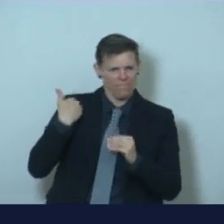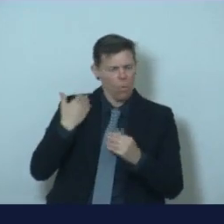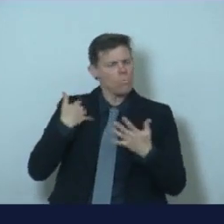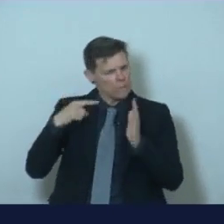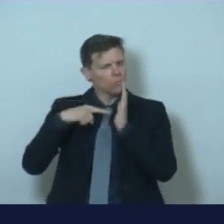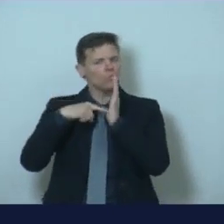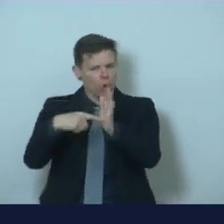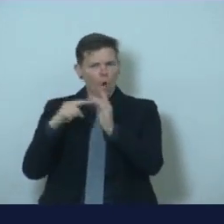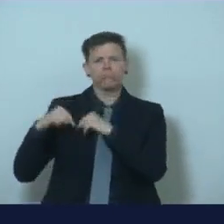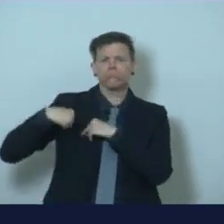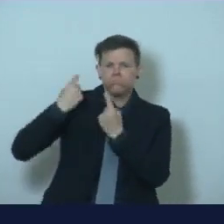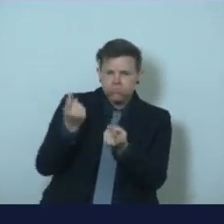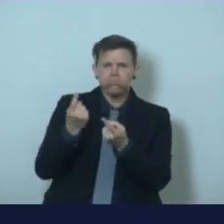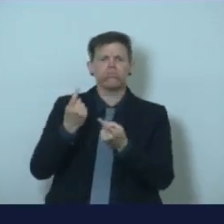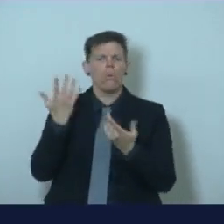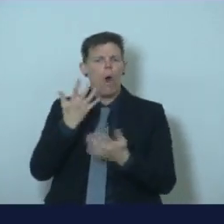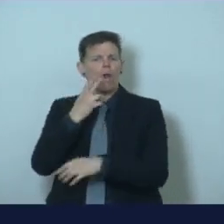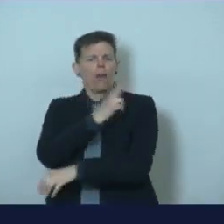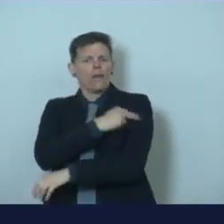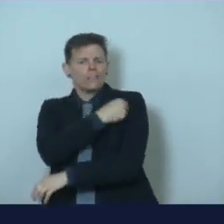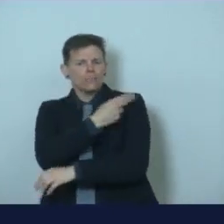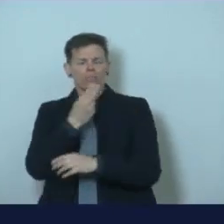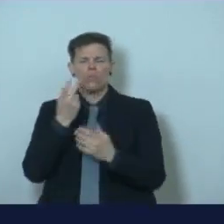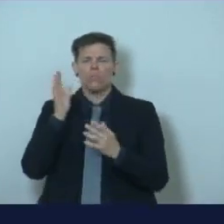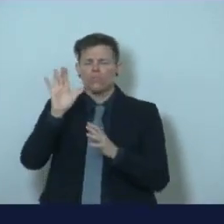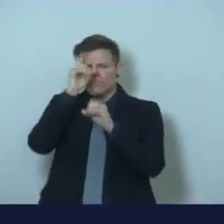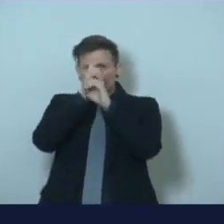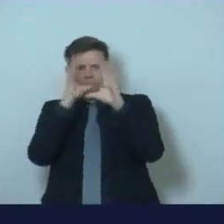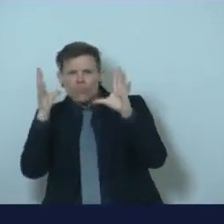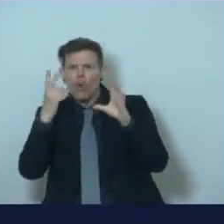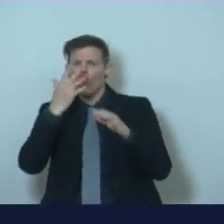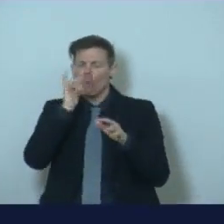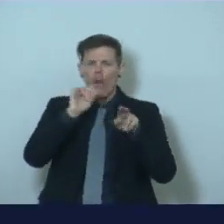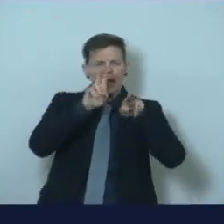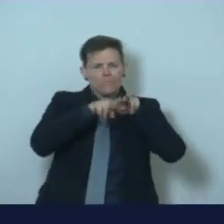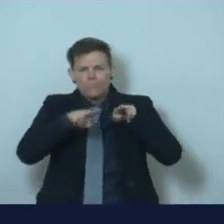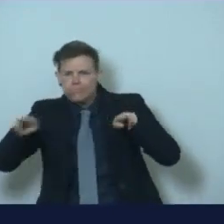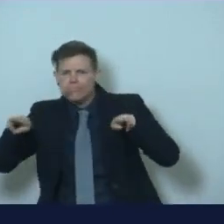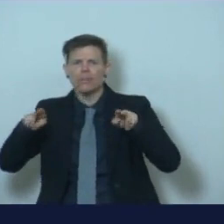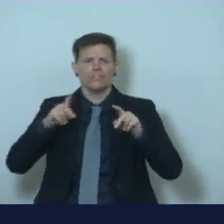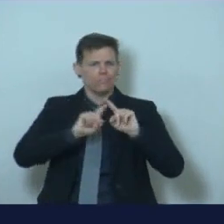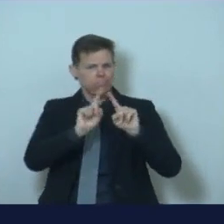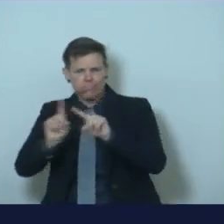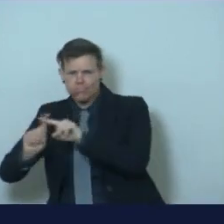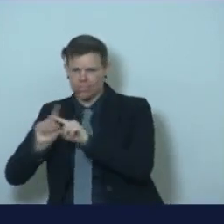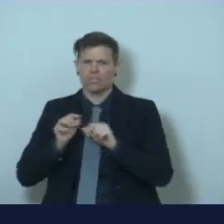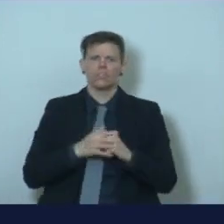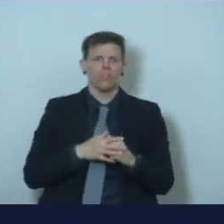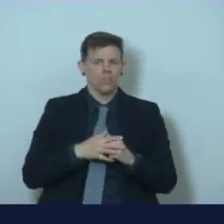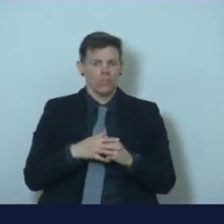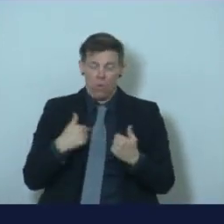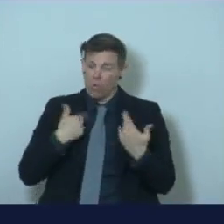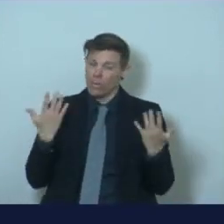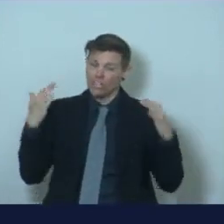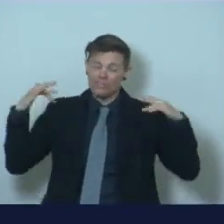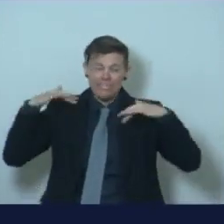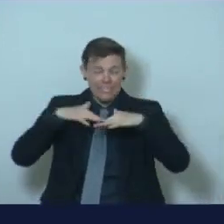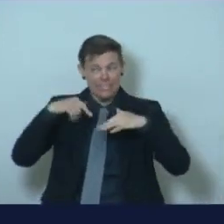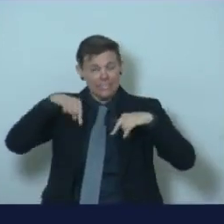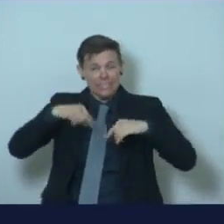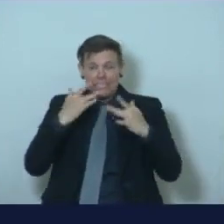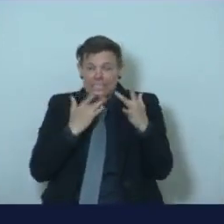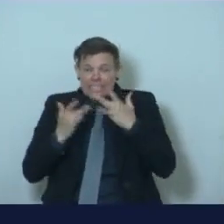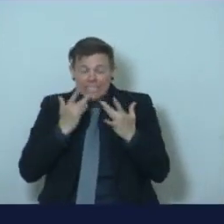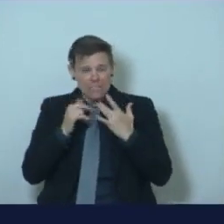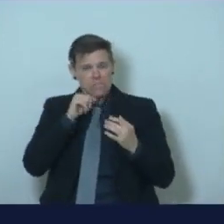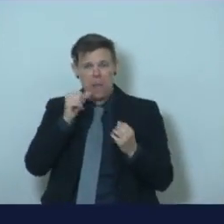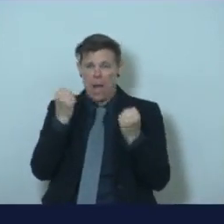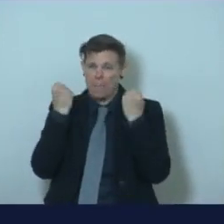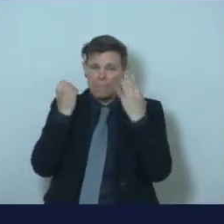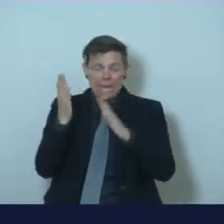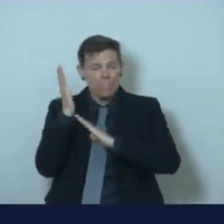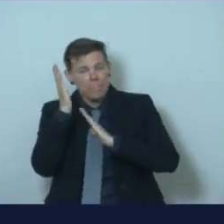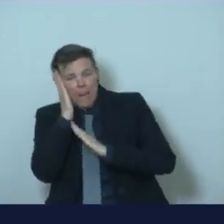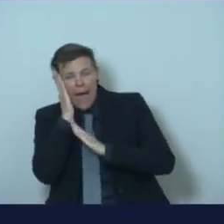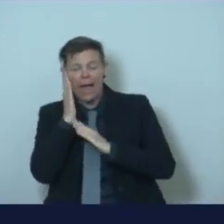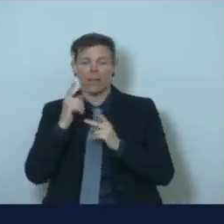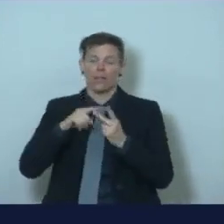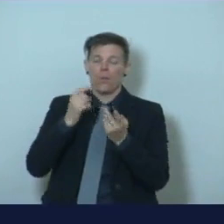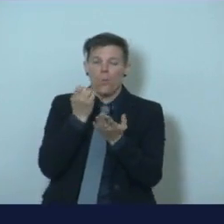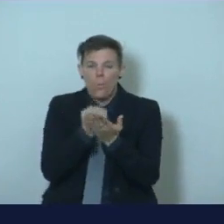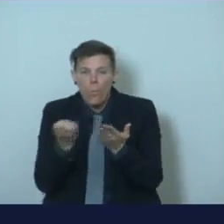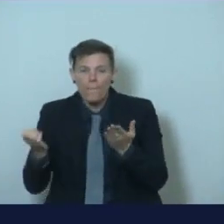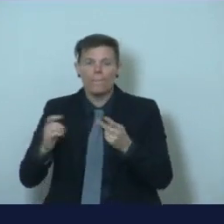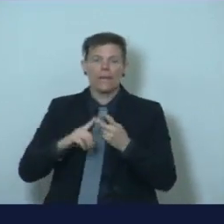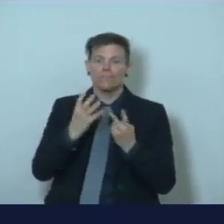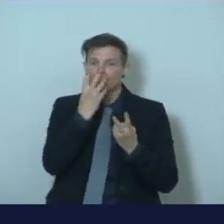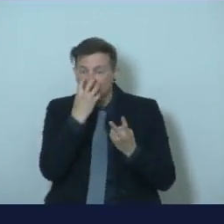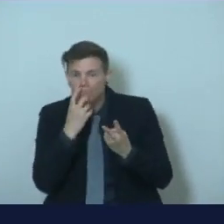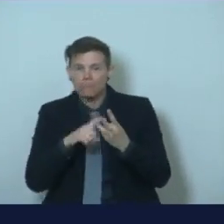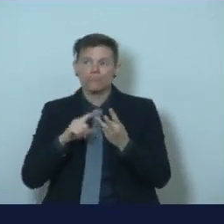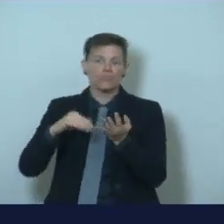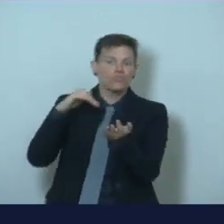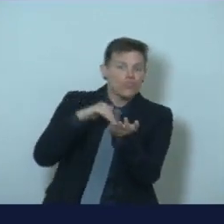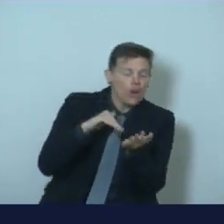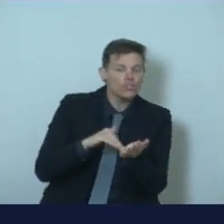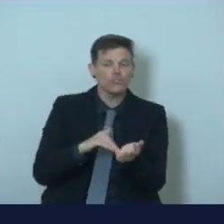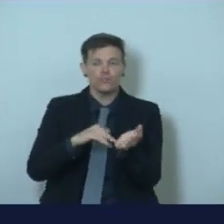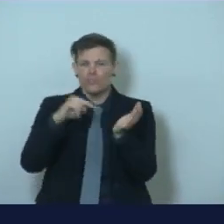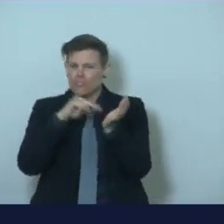EARLY IN THE BRIEFING, WE LAY THE FOUNDATION ABOUT WHAT OUR HOP RESOURCES LOOK LIKE AND NEW MEXICO HAS SOME OF THE MO SCARS, HEALTH CARE RESOURCE THAT MEANS, HOSPITAL BED, HOSPITAL